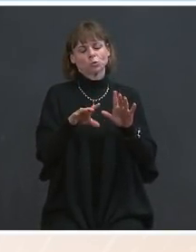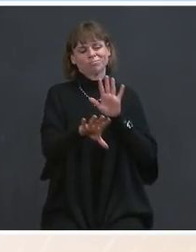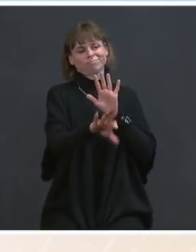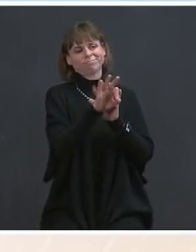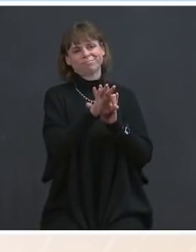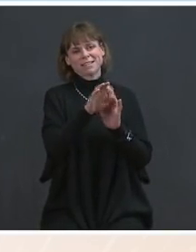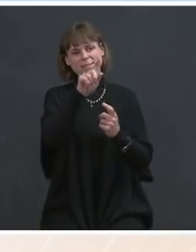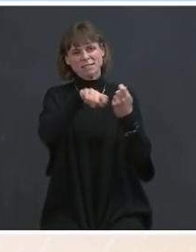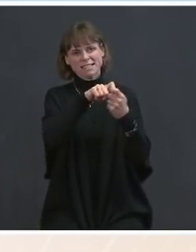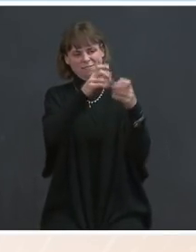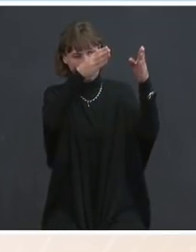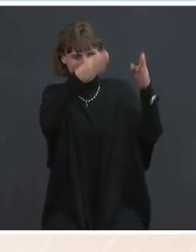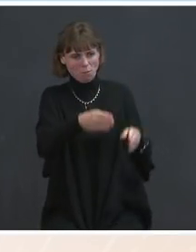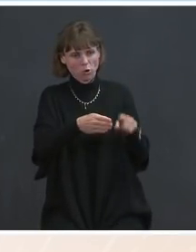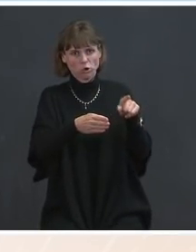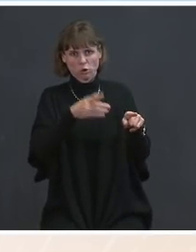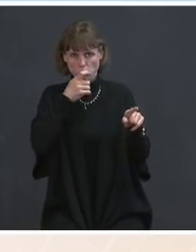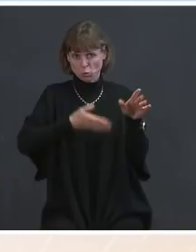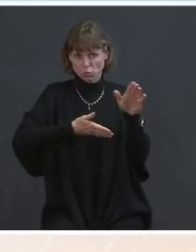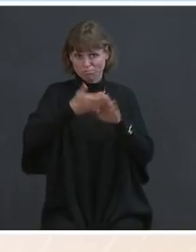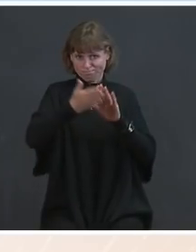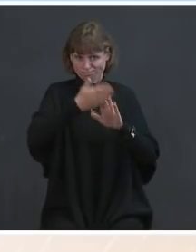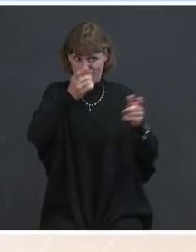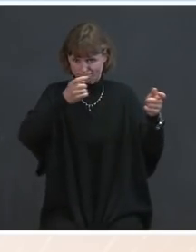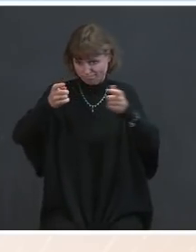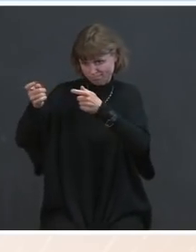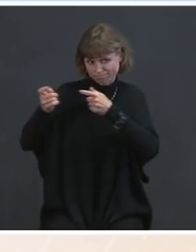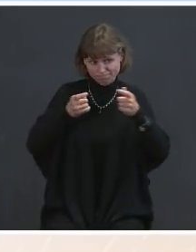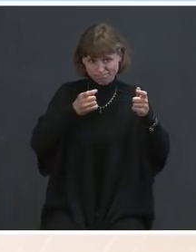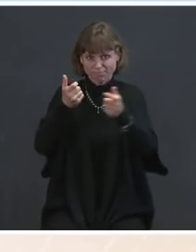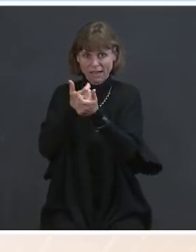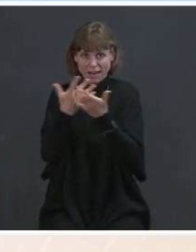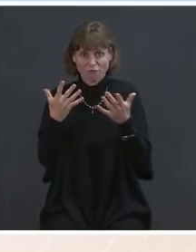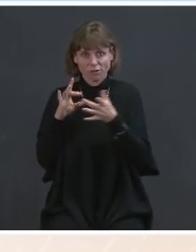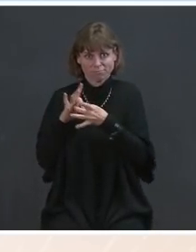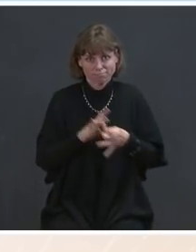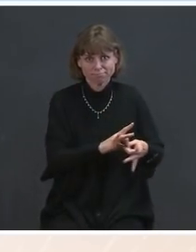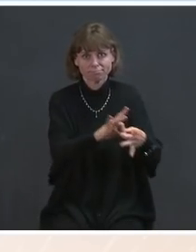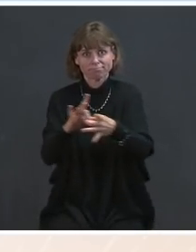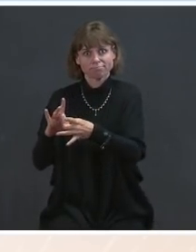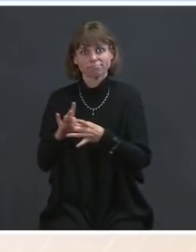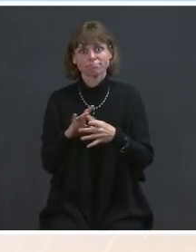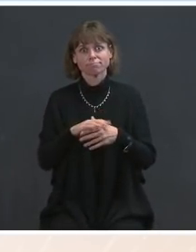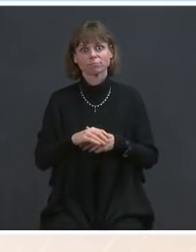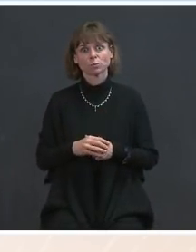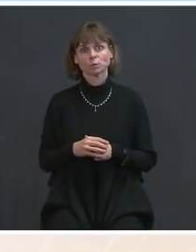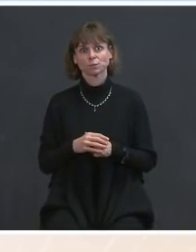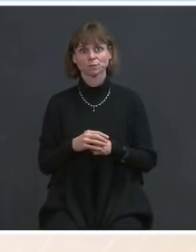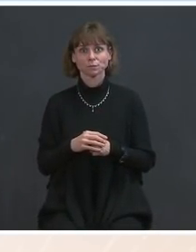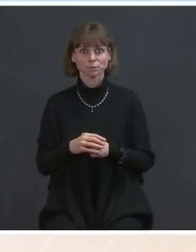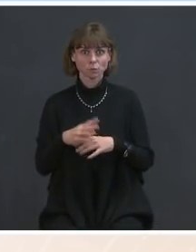With that, go ahead, Zeke. The Press: Thanks, Jen. Millions of Americans started to receive direct deposit checks over the weekend.